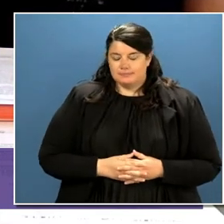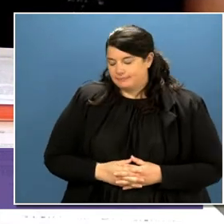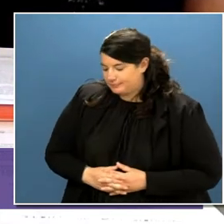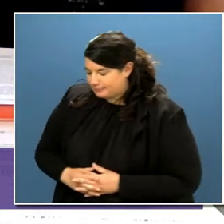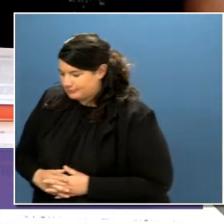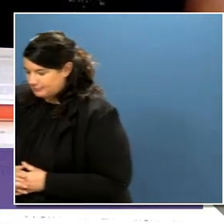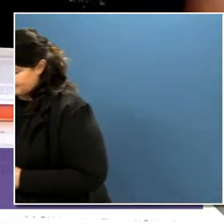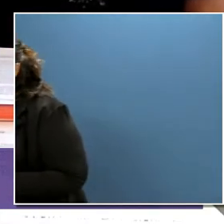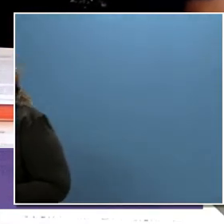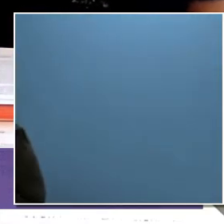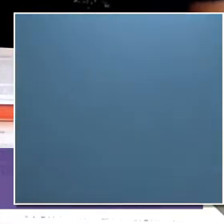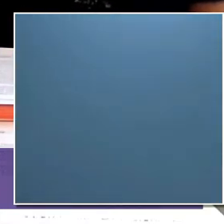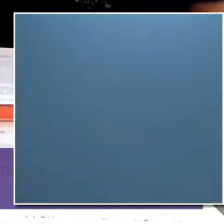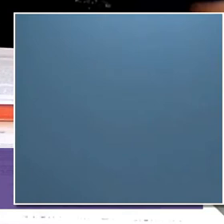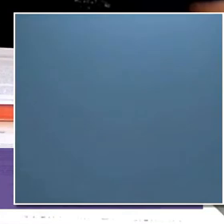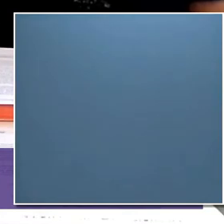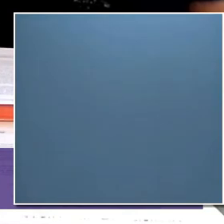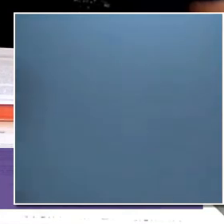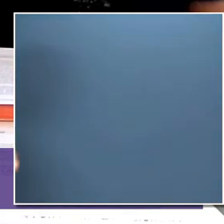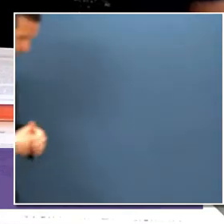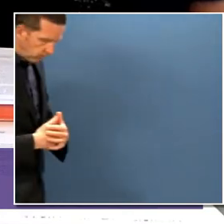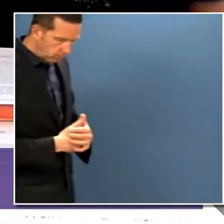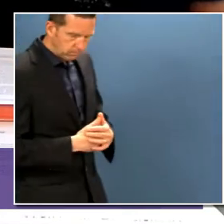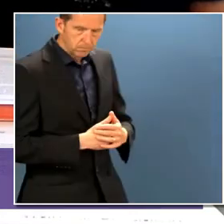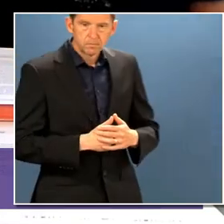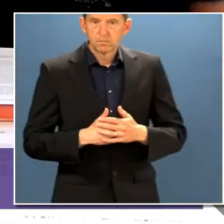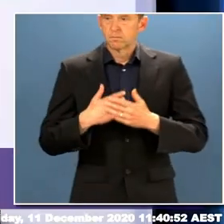Stephanie, one of the fundamental principles of GSA is when